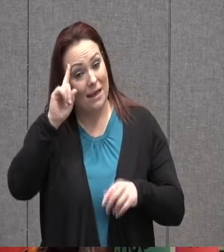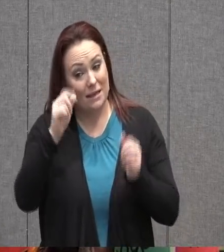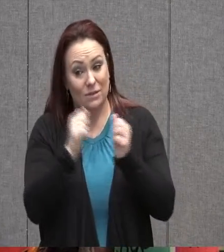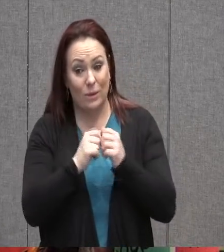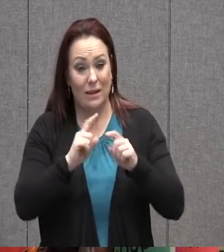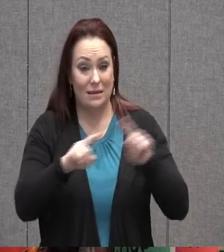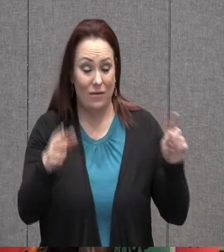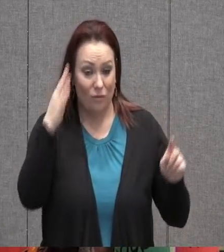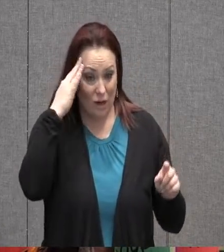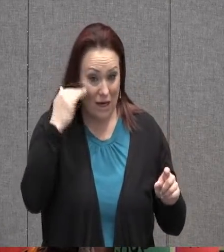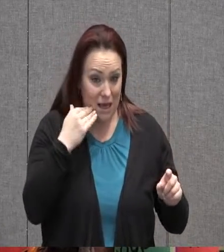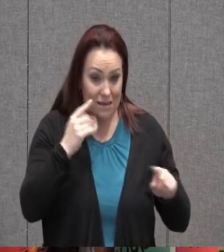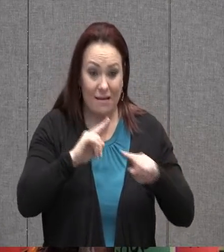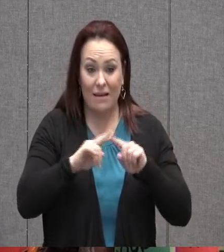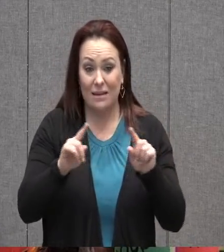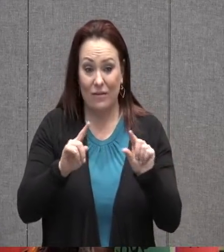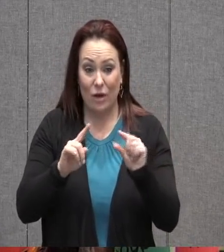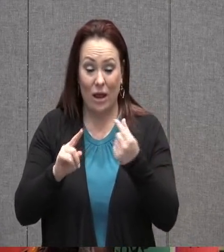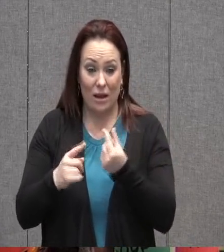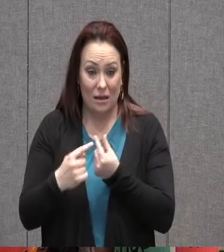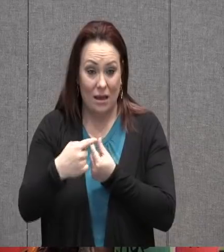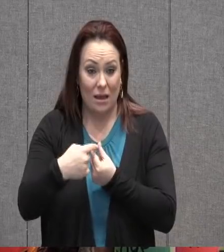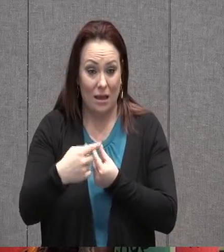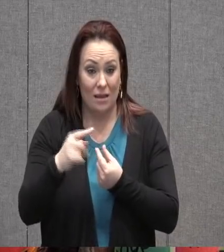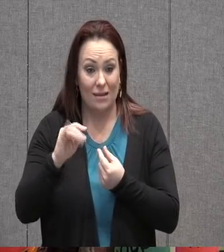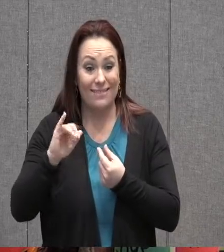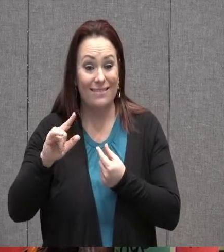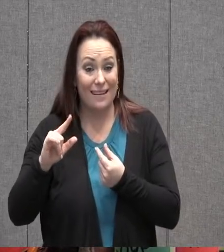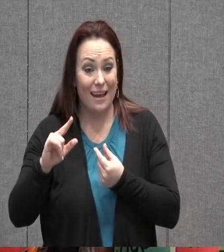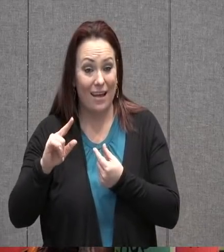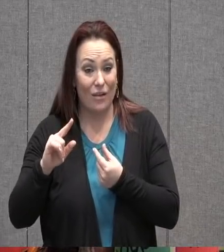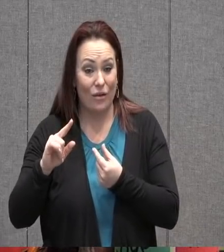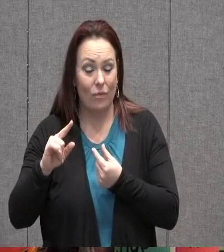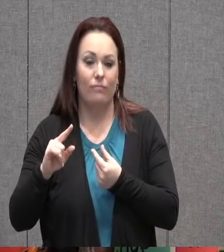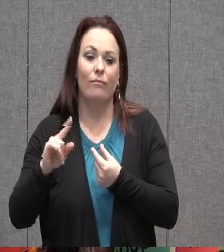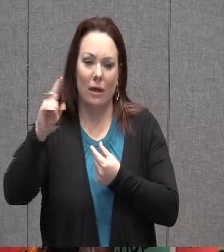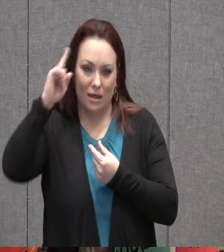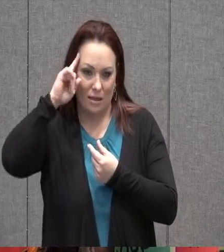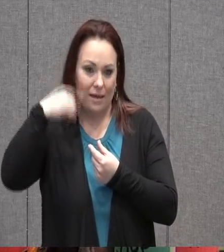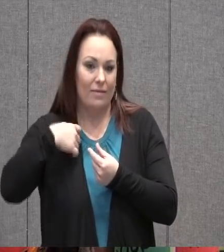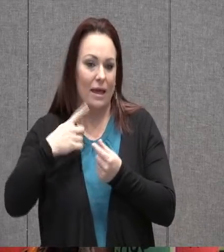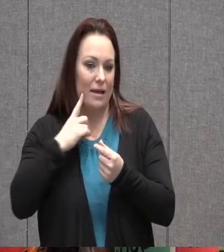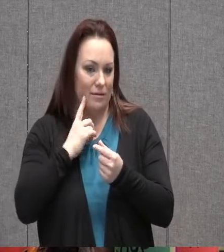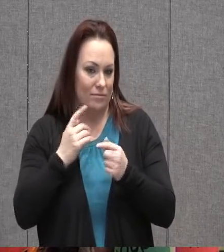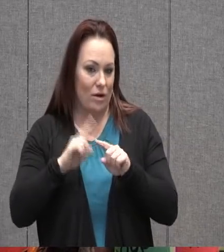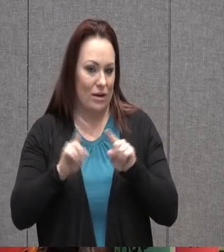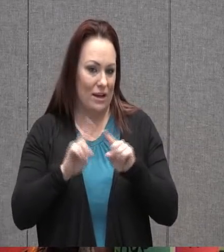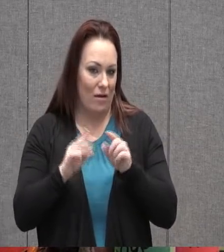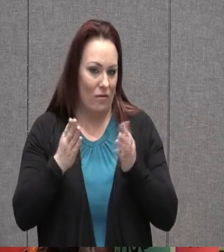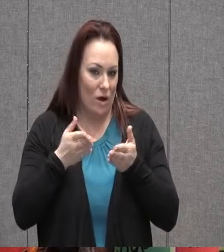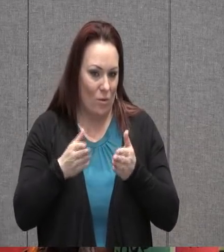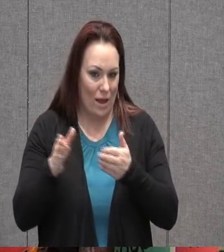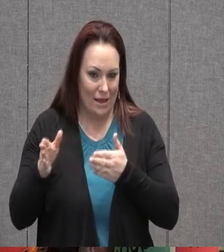in a lot of different ways. The next coin that I wanna share with you today,